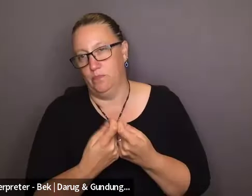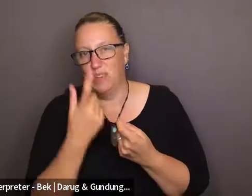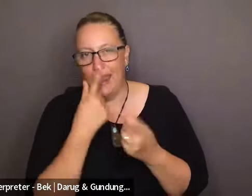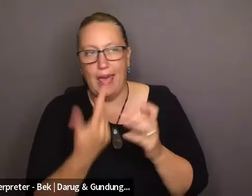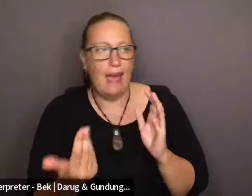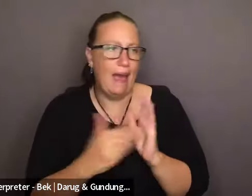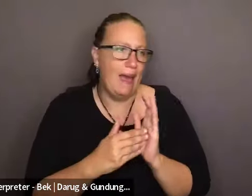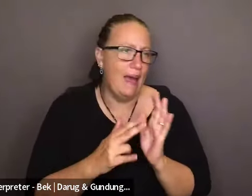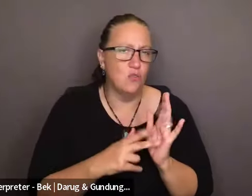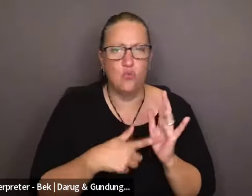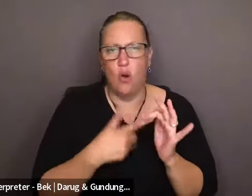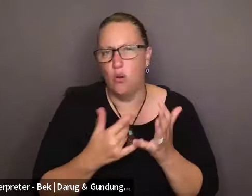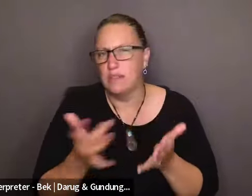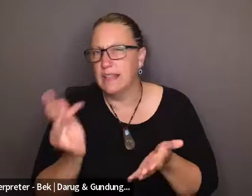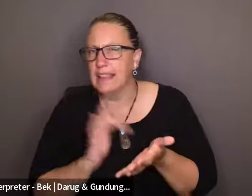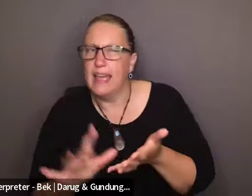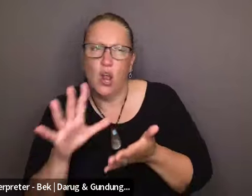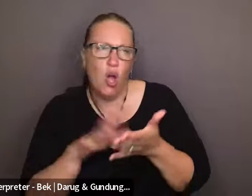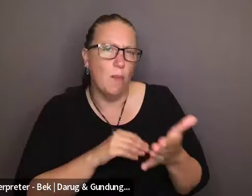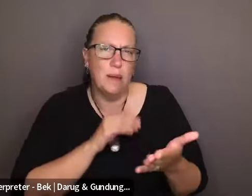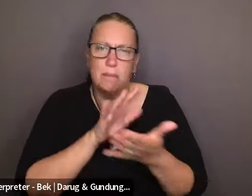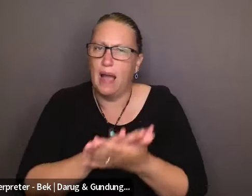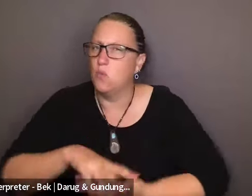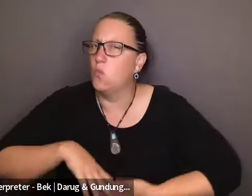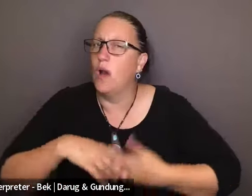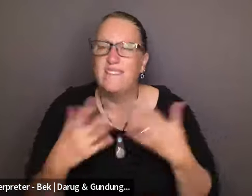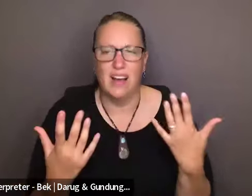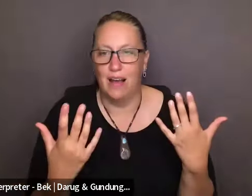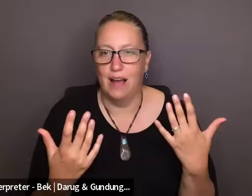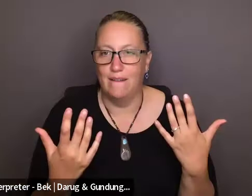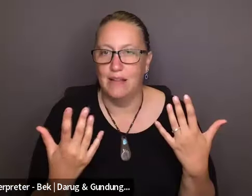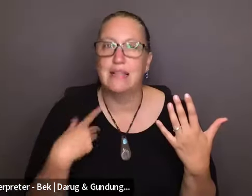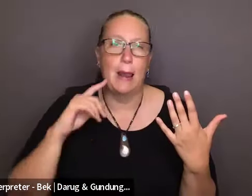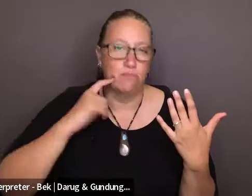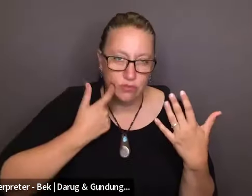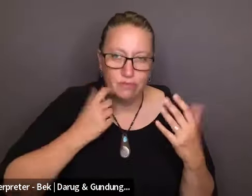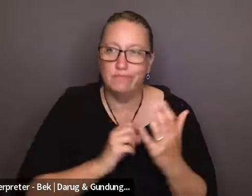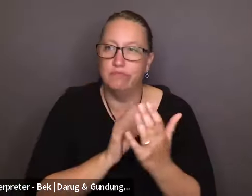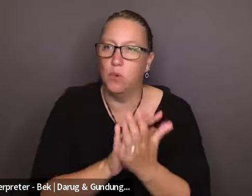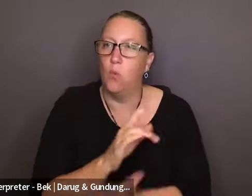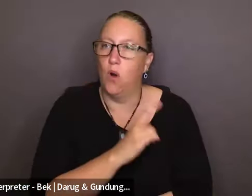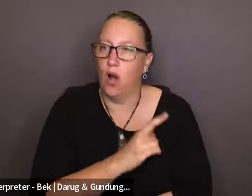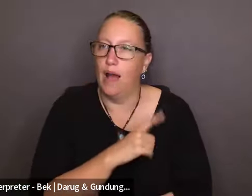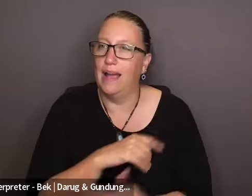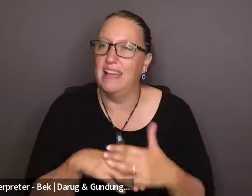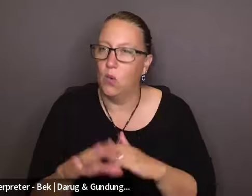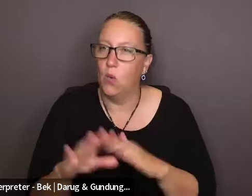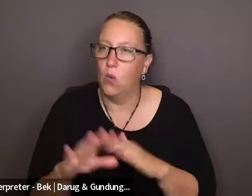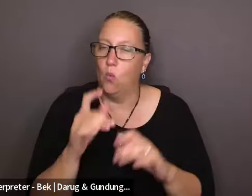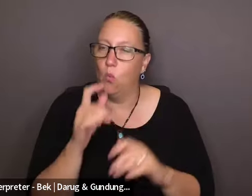format not as a PDF so that you can use this file with your teams. You can add notes , delete things, copy and